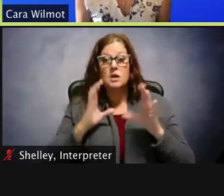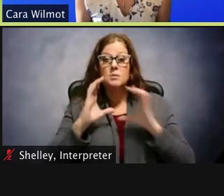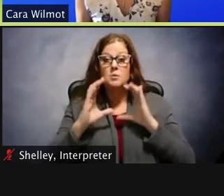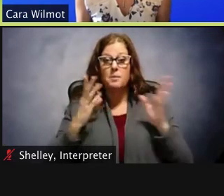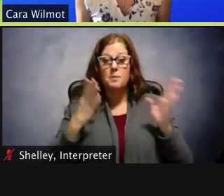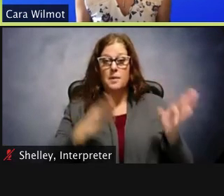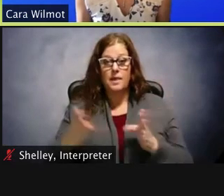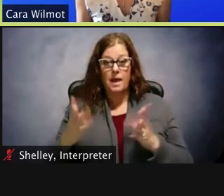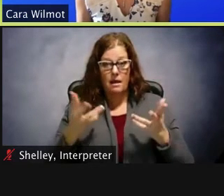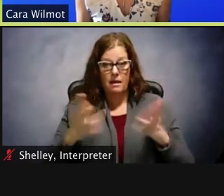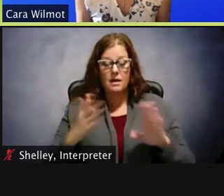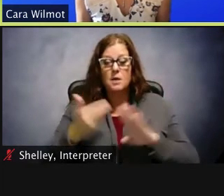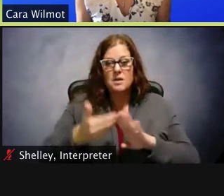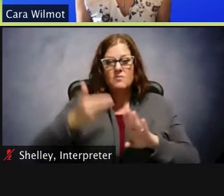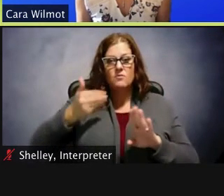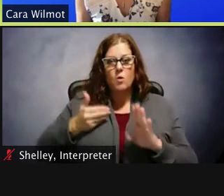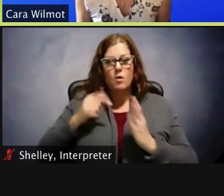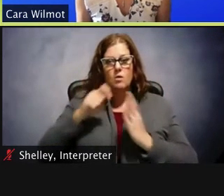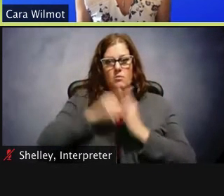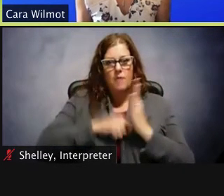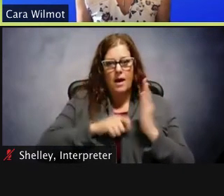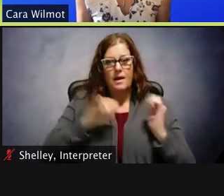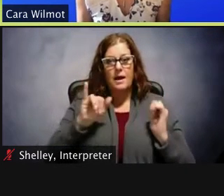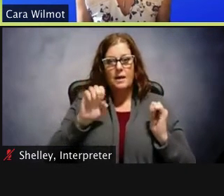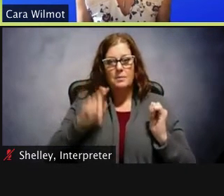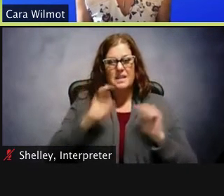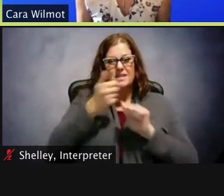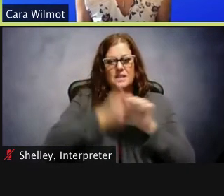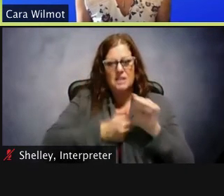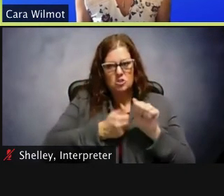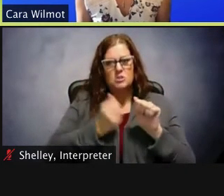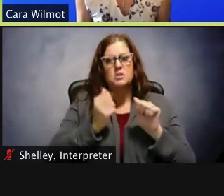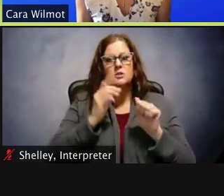prior to drafting the IEP for every student in the D/HH Program.